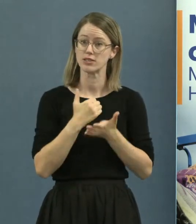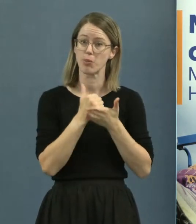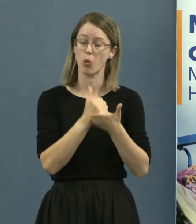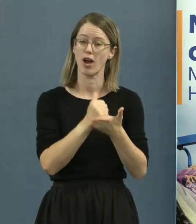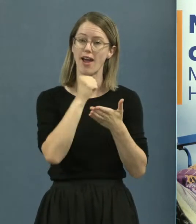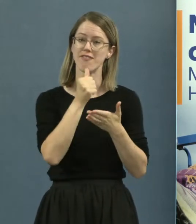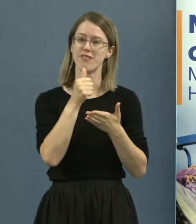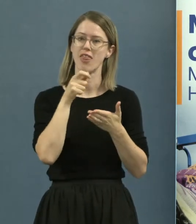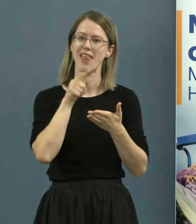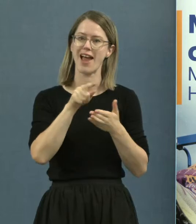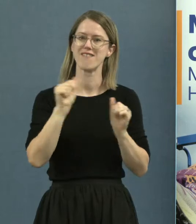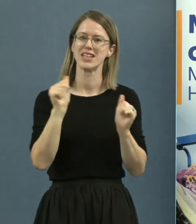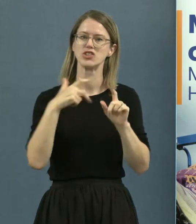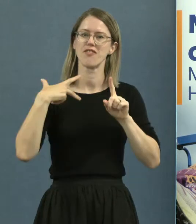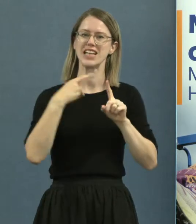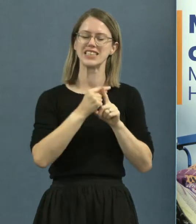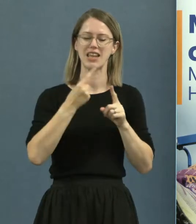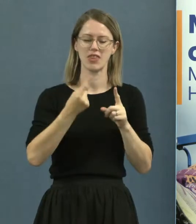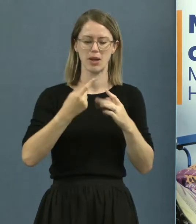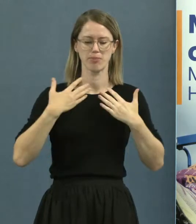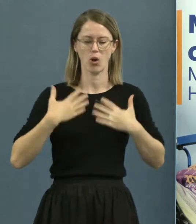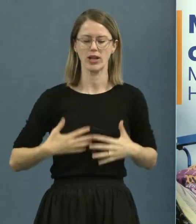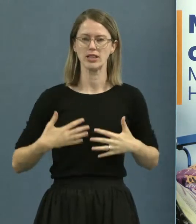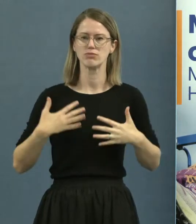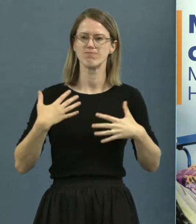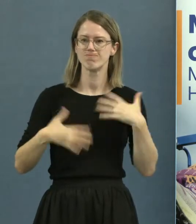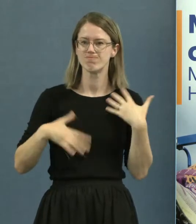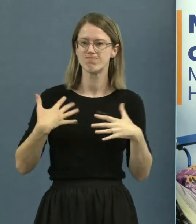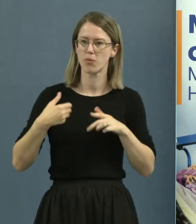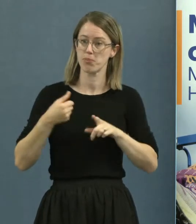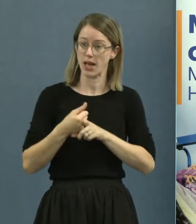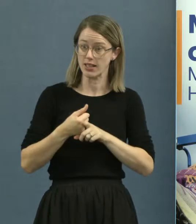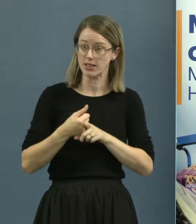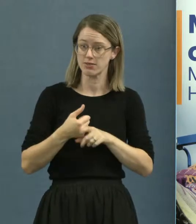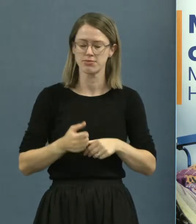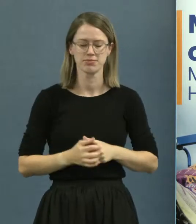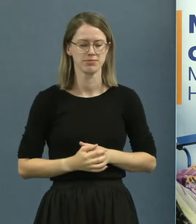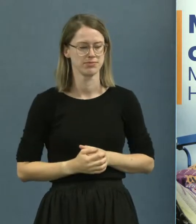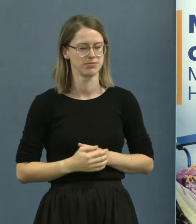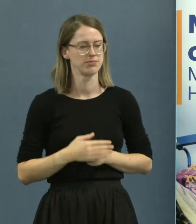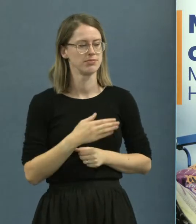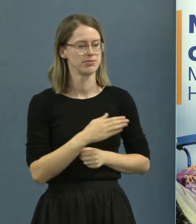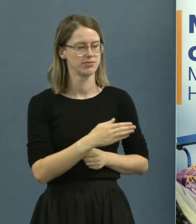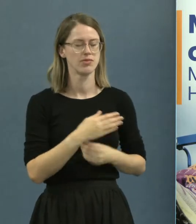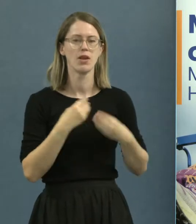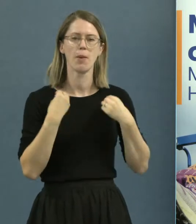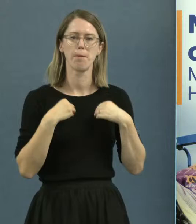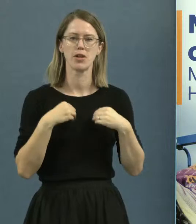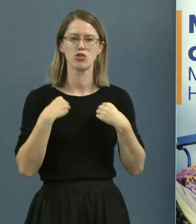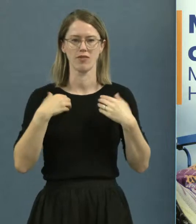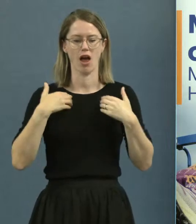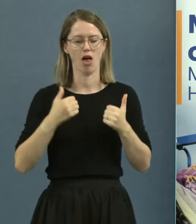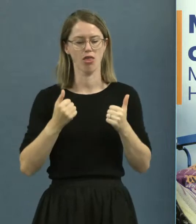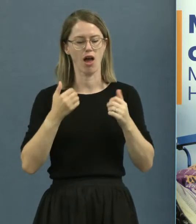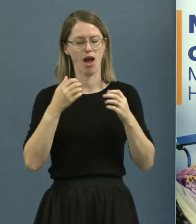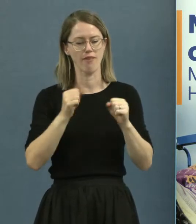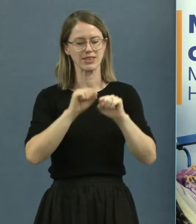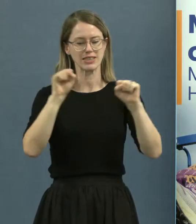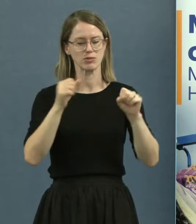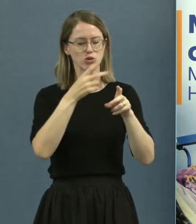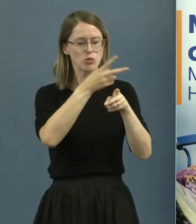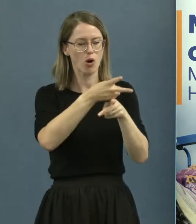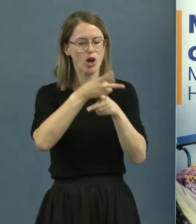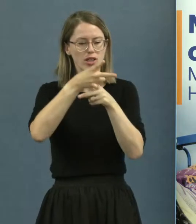COVID-19 vaccine?